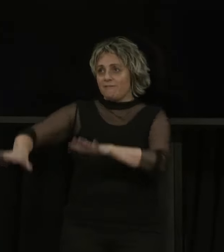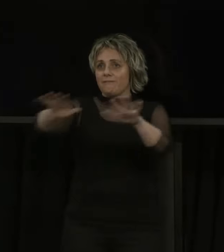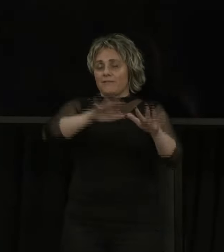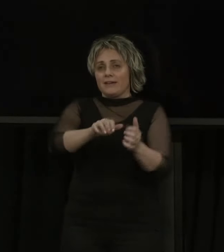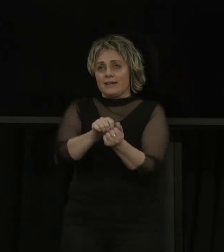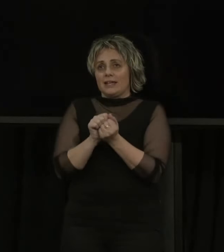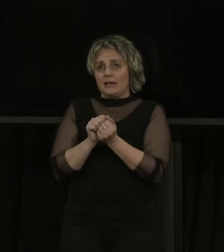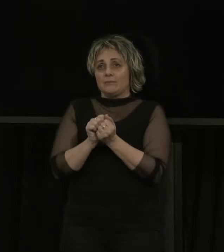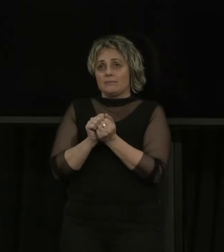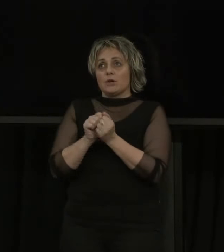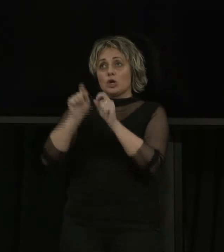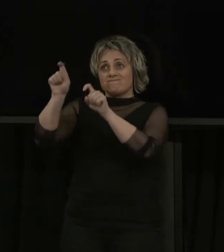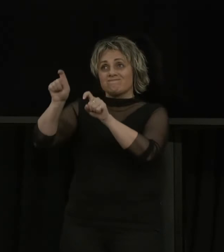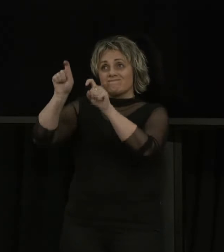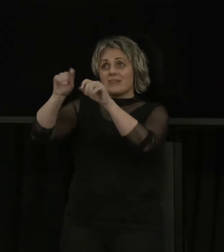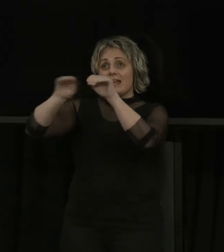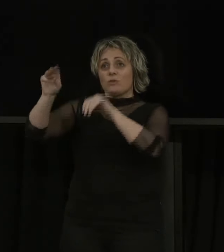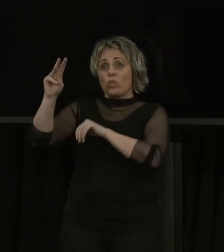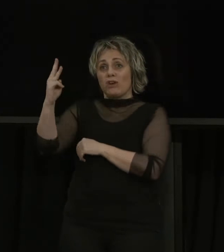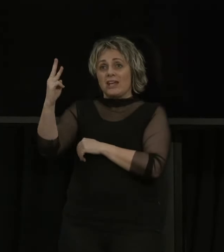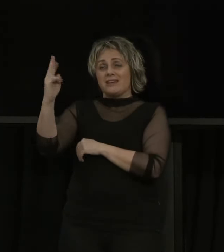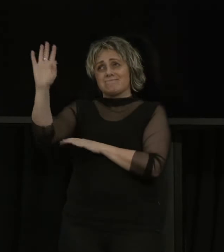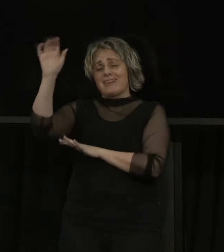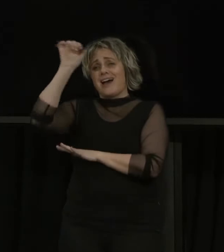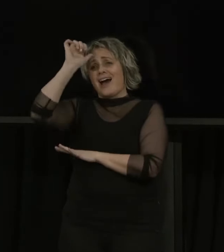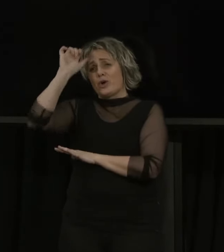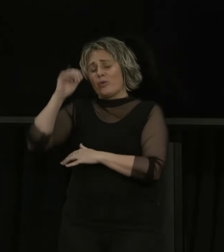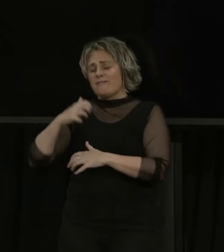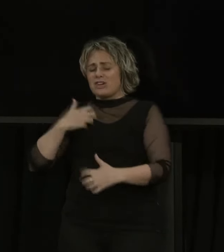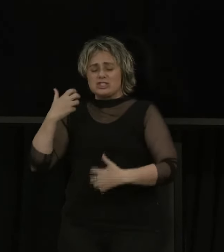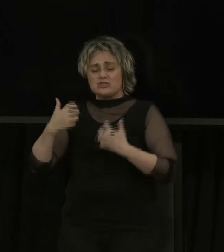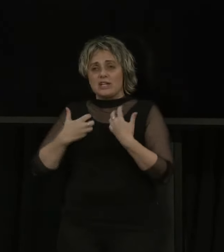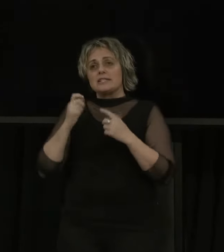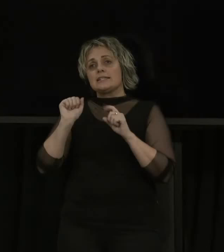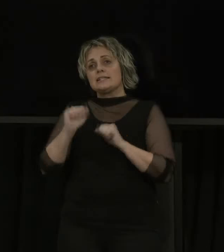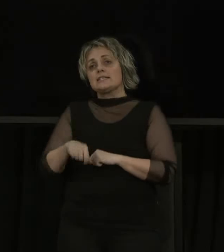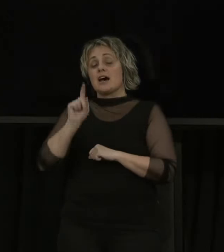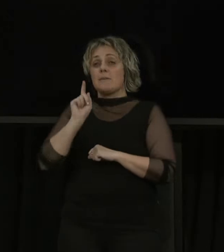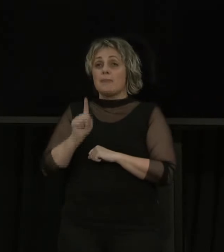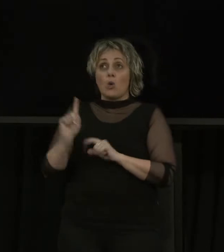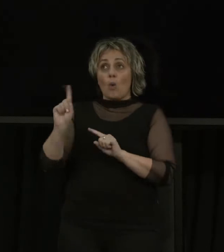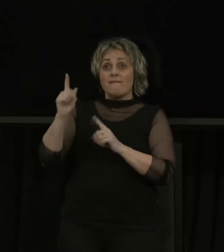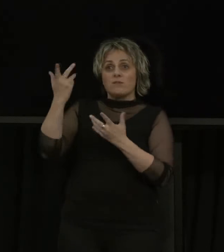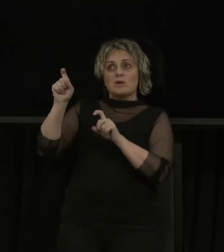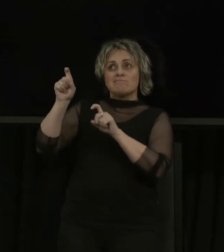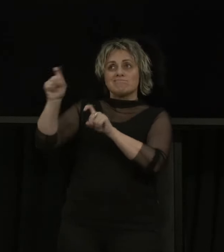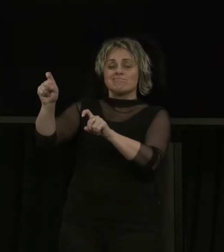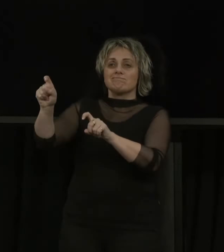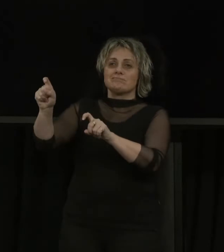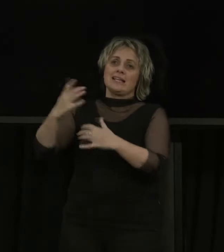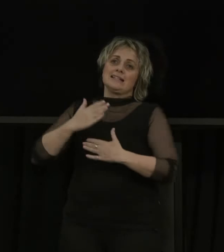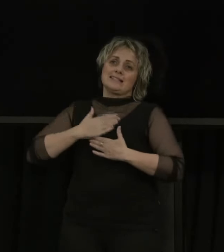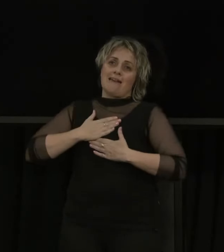job we have is the same and that is to keep people safe. Auckland continues to be in